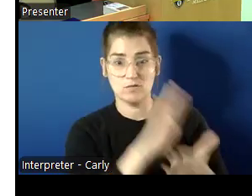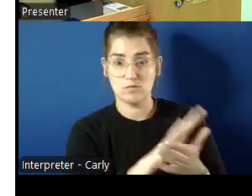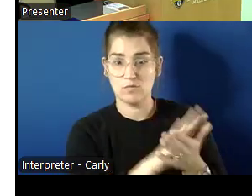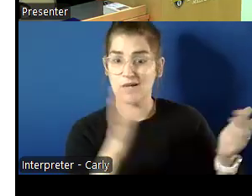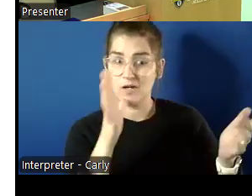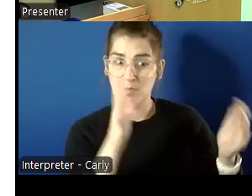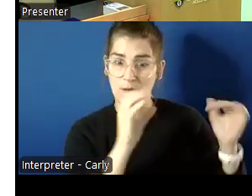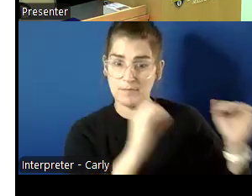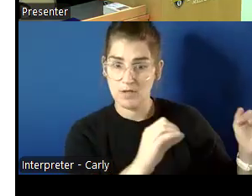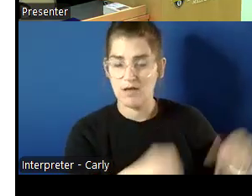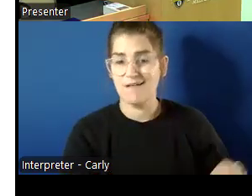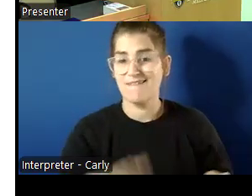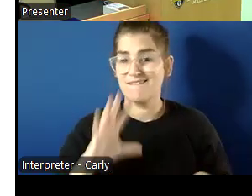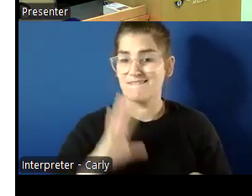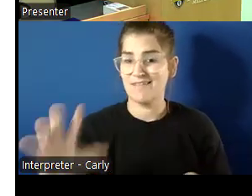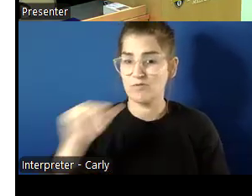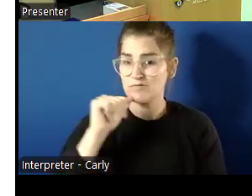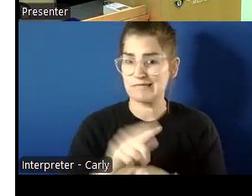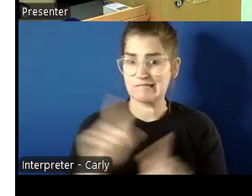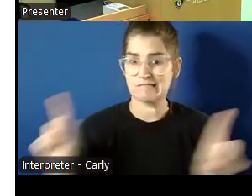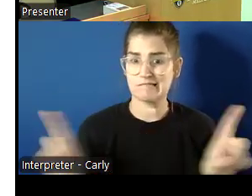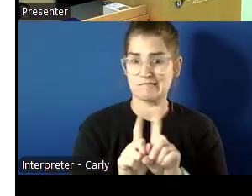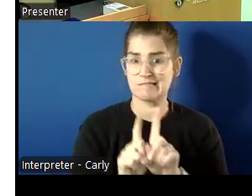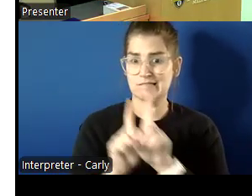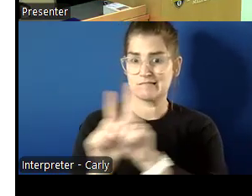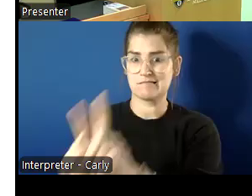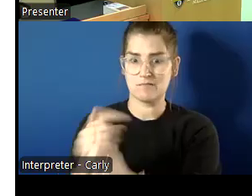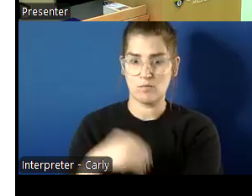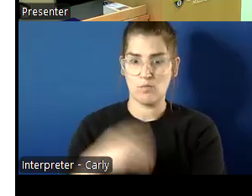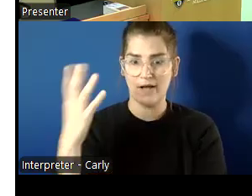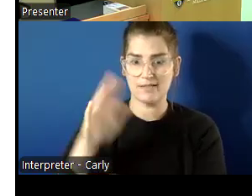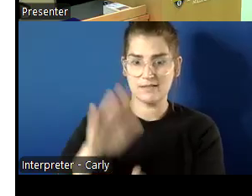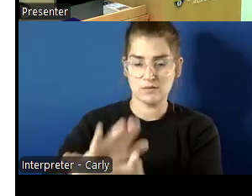year her 5-year-old sister in tow going into an environment where she knew there was the threat